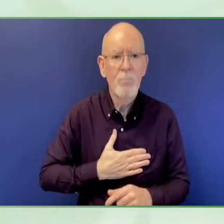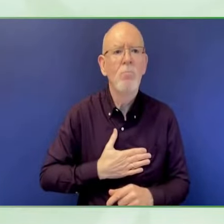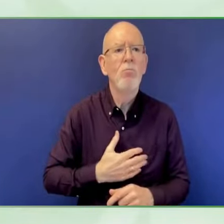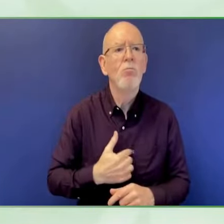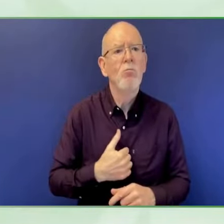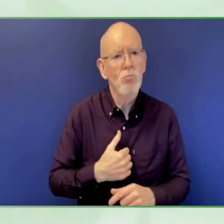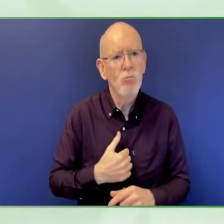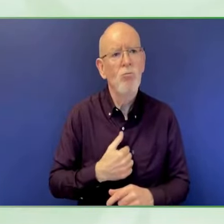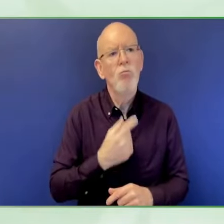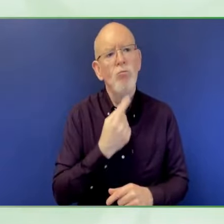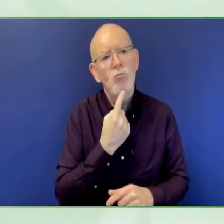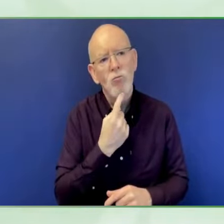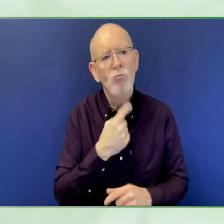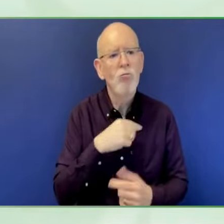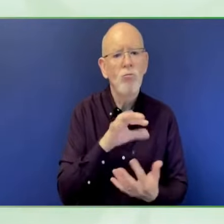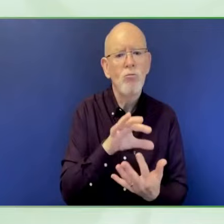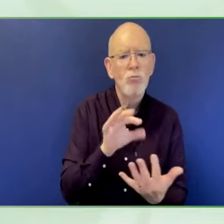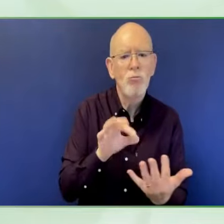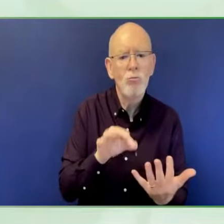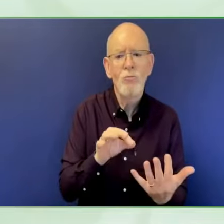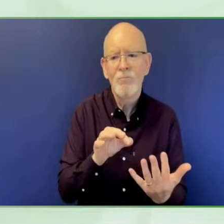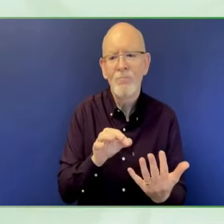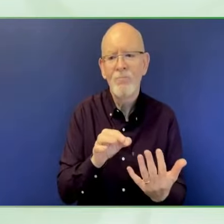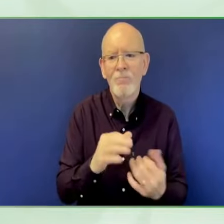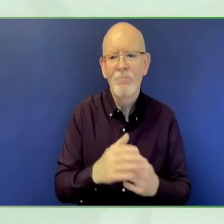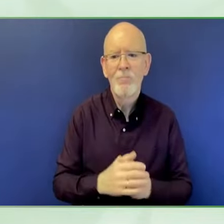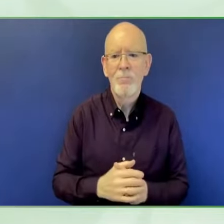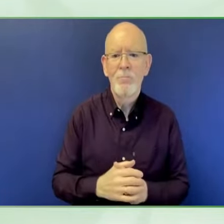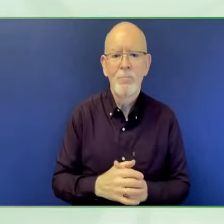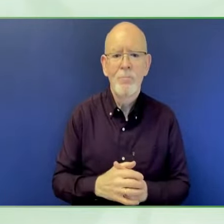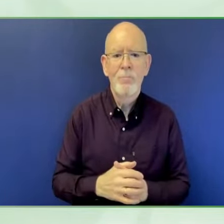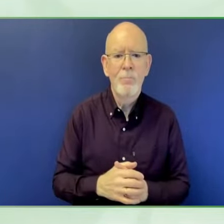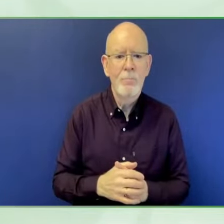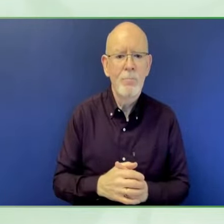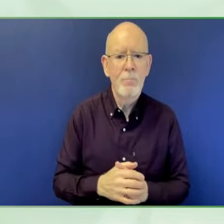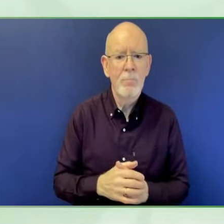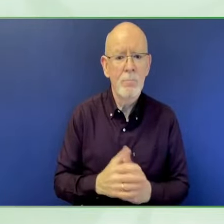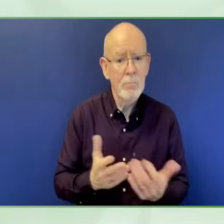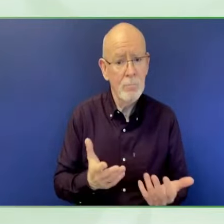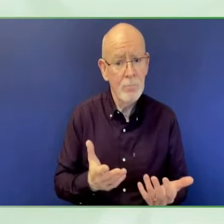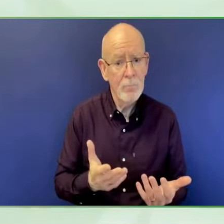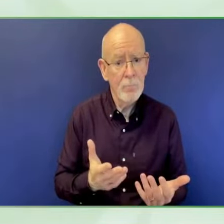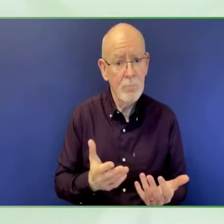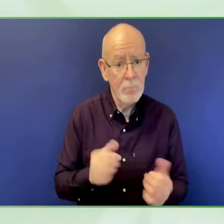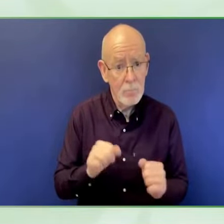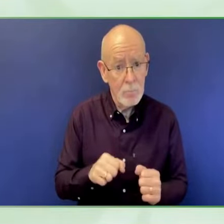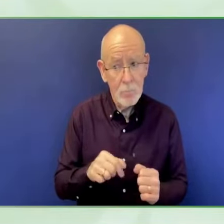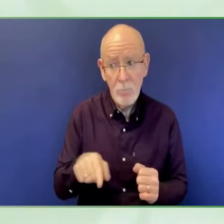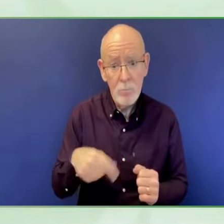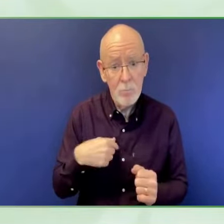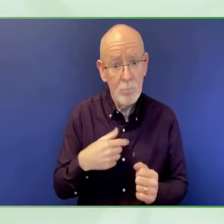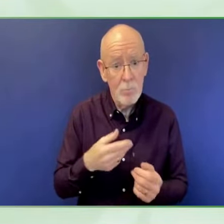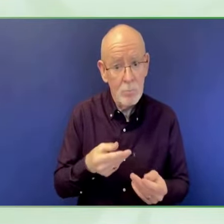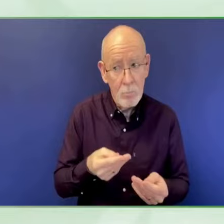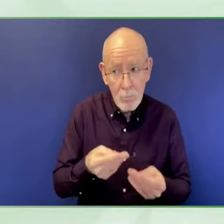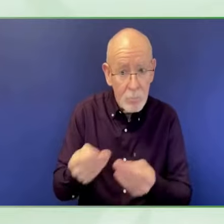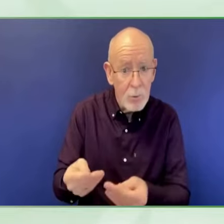To choose where to live? It talks about legal capacity. Do we have the legal capacity?